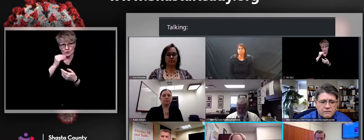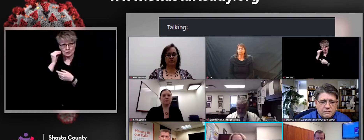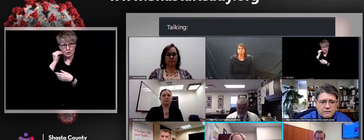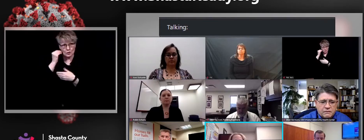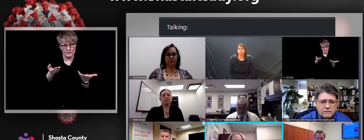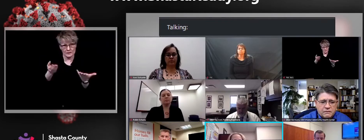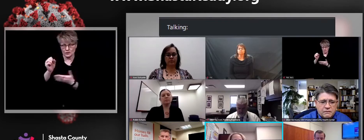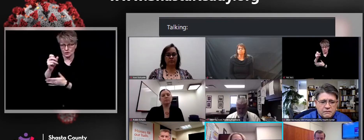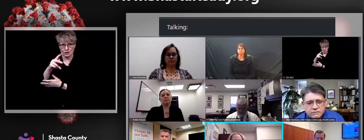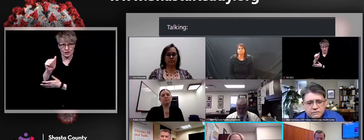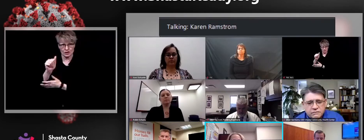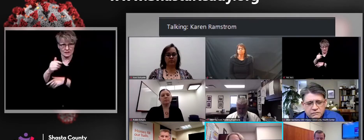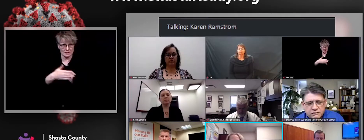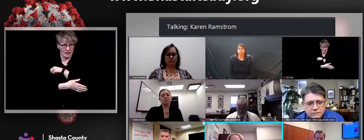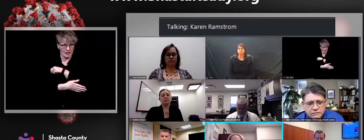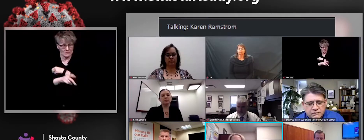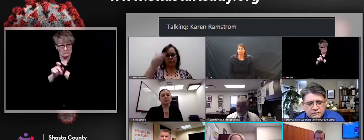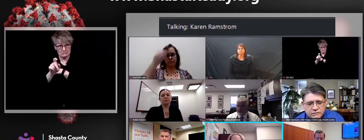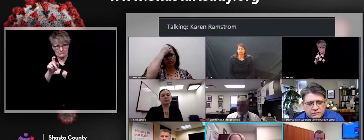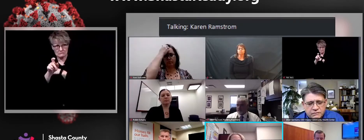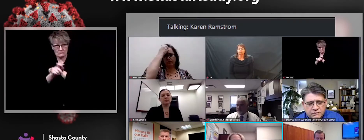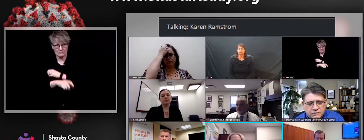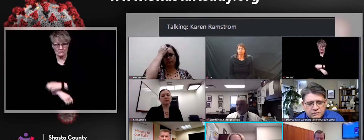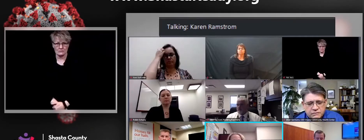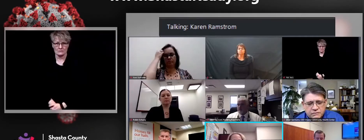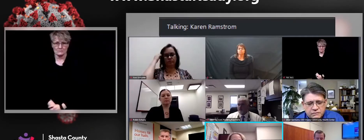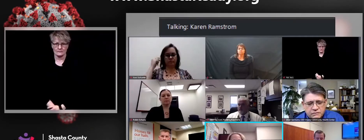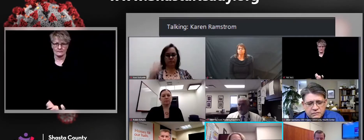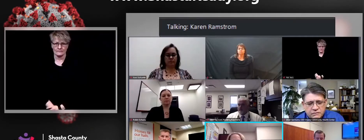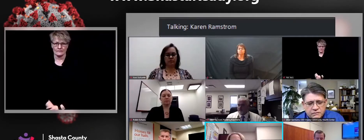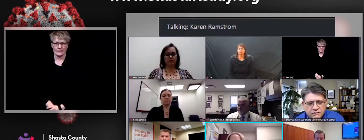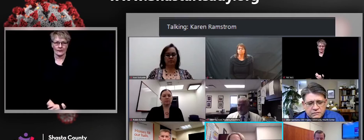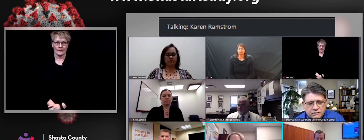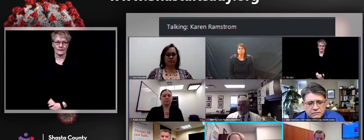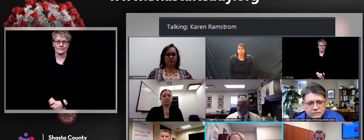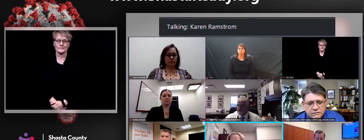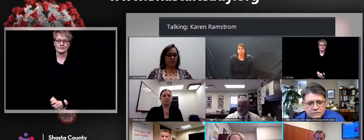Right, so that All Facility Letter went out, as you said, earlier this week, and so